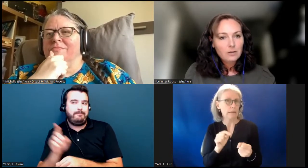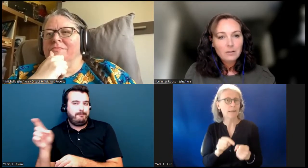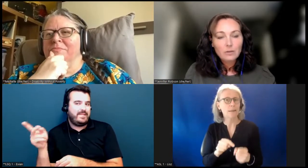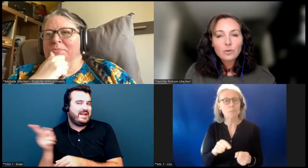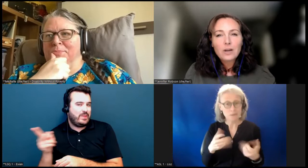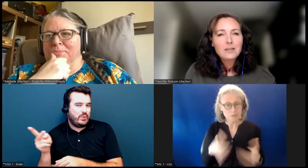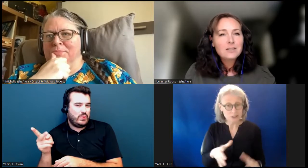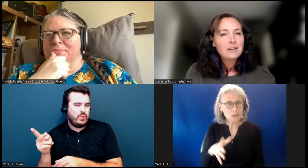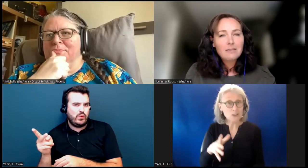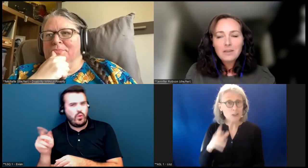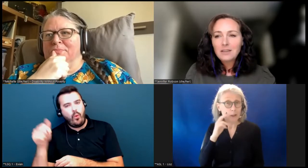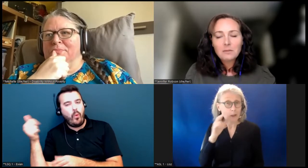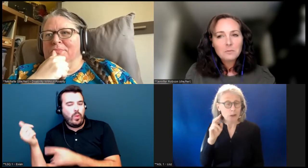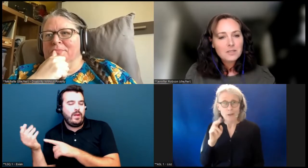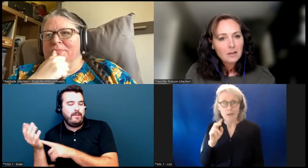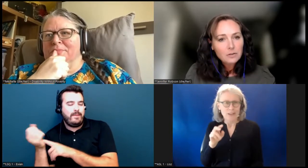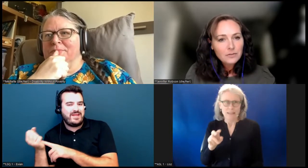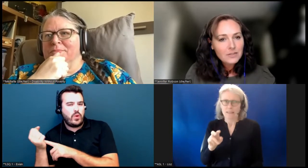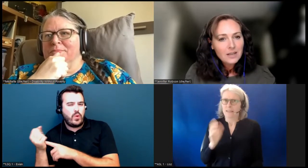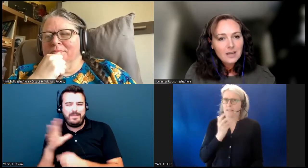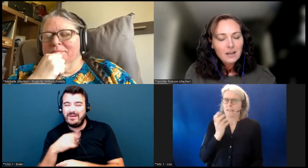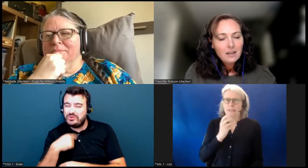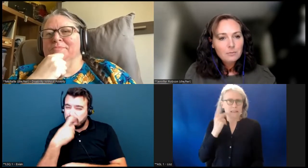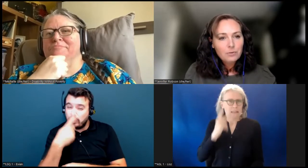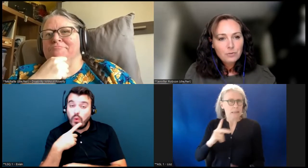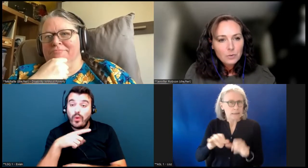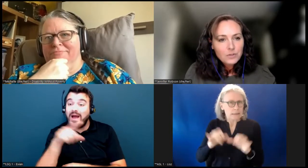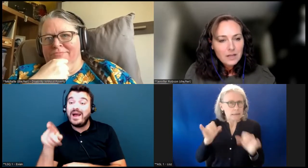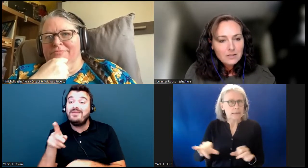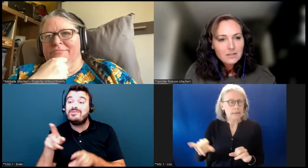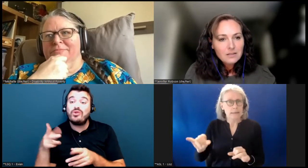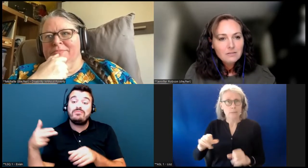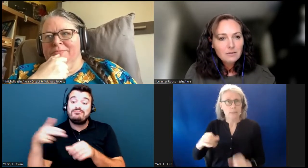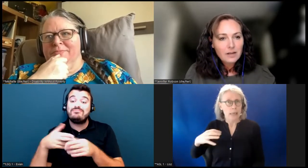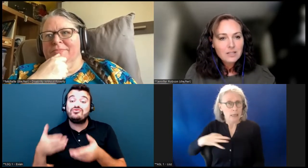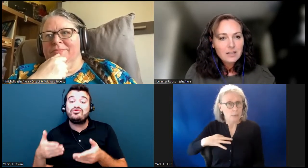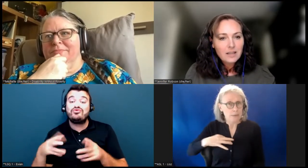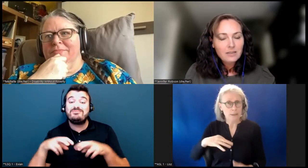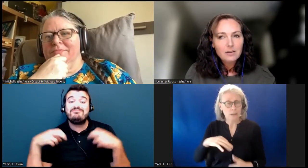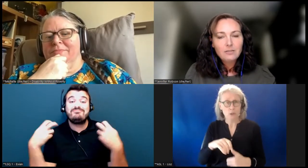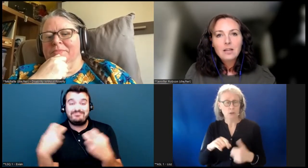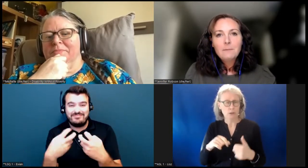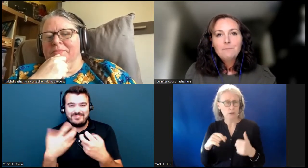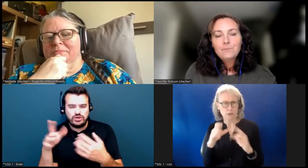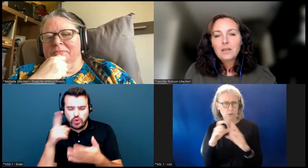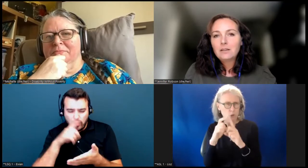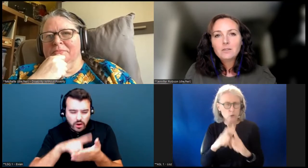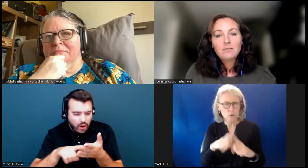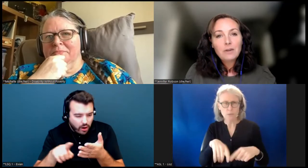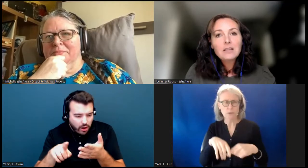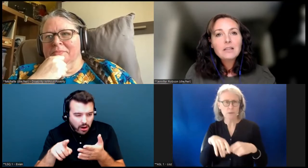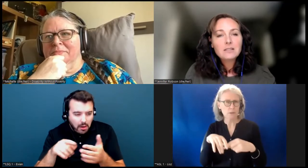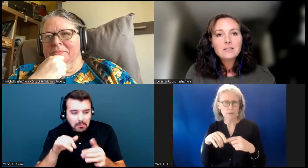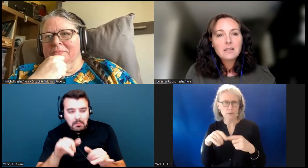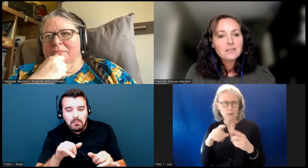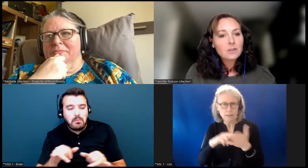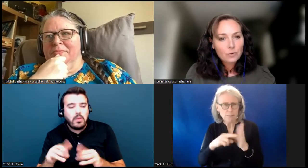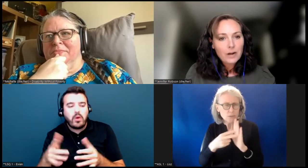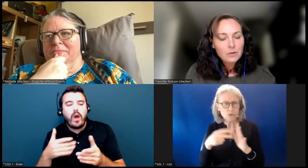A LOOK OR HAD TO NAVIGATE THEMSELVES THE PROCESS, RIGHT, AND THE -- FRANKLY, IT IS A CROWDED